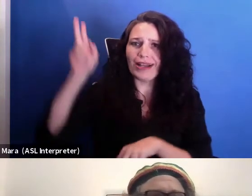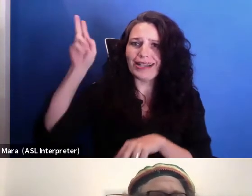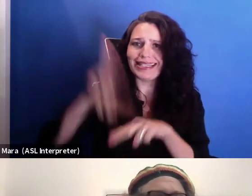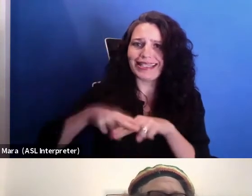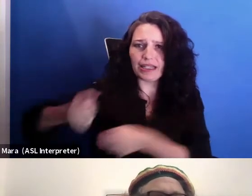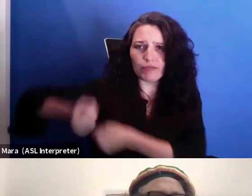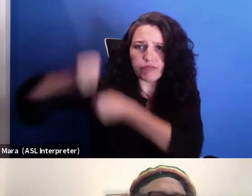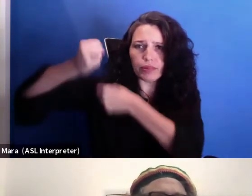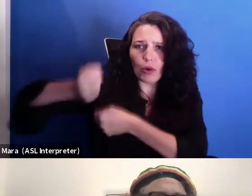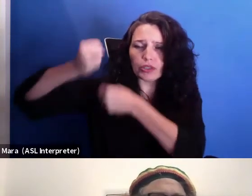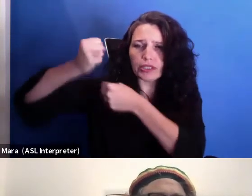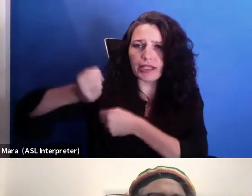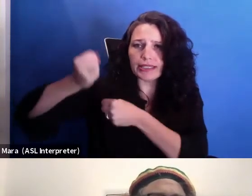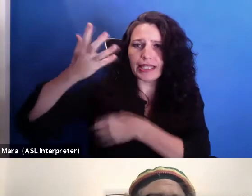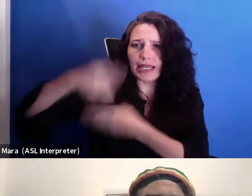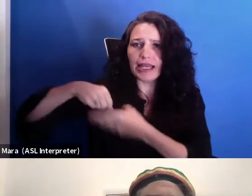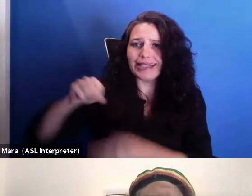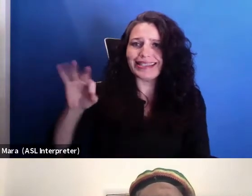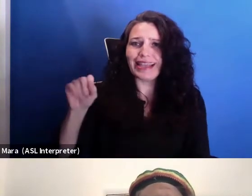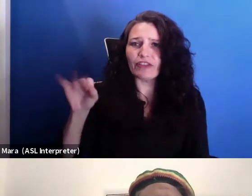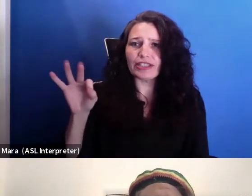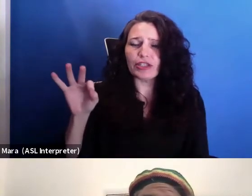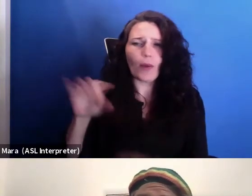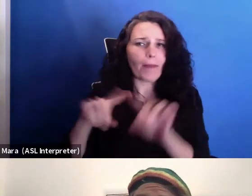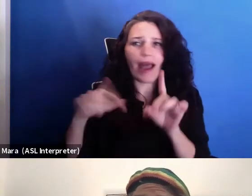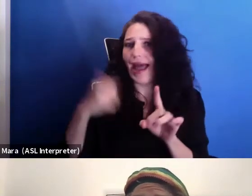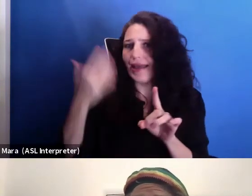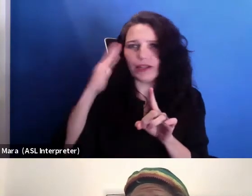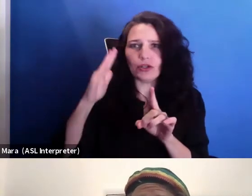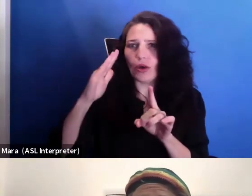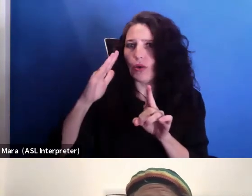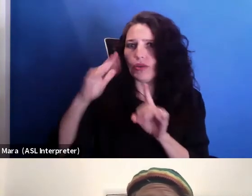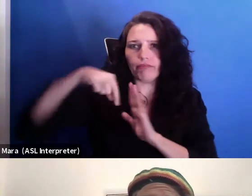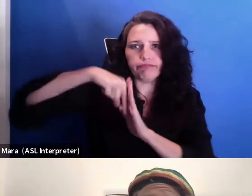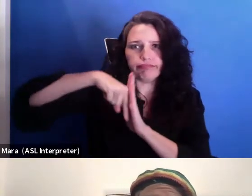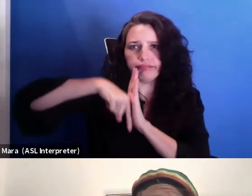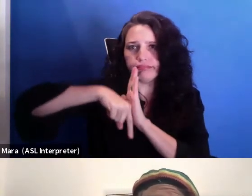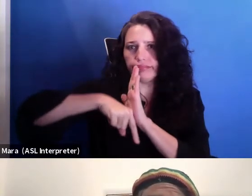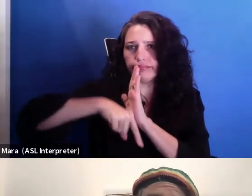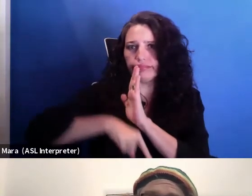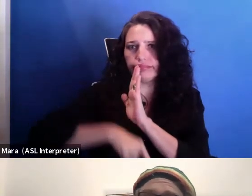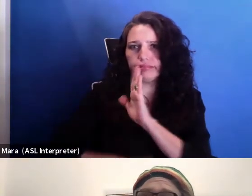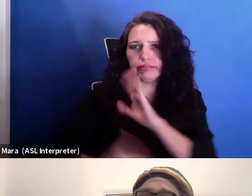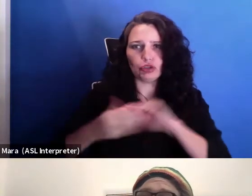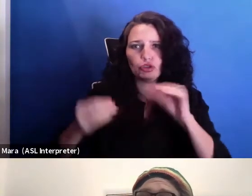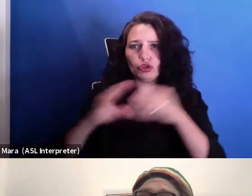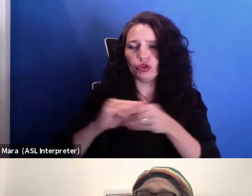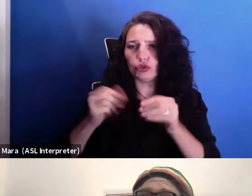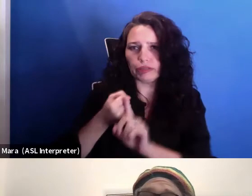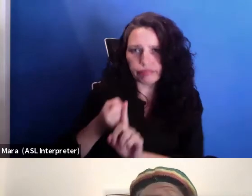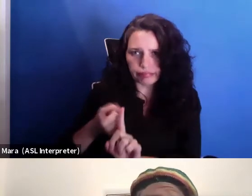but I didn't really know really kind of the deeper deeper story, how the nationwide demonstration